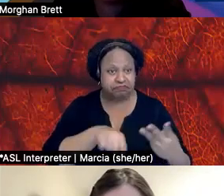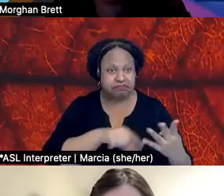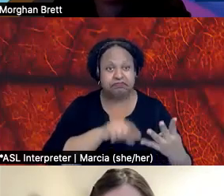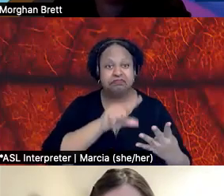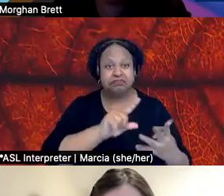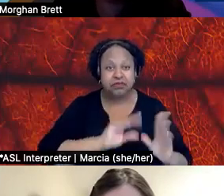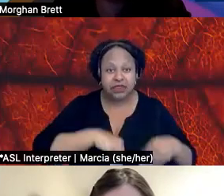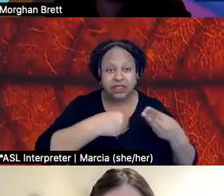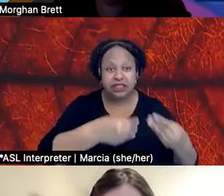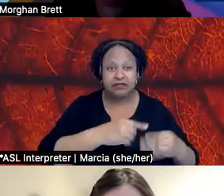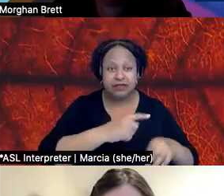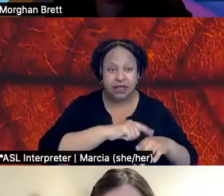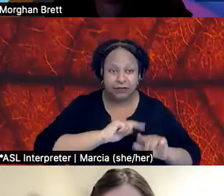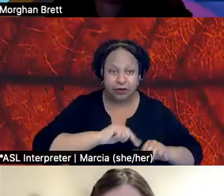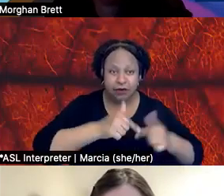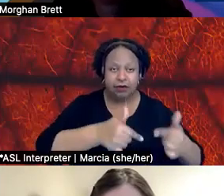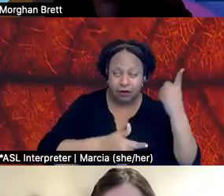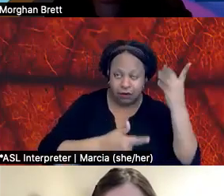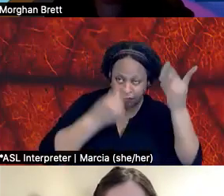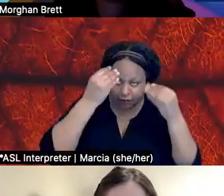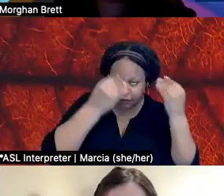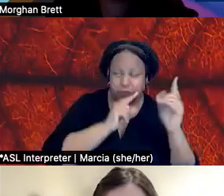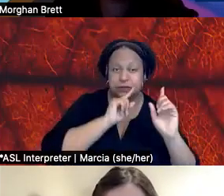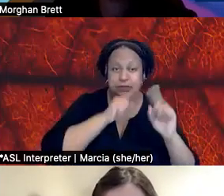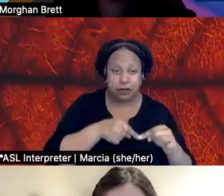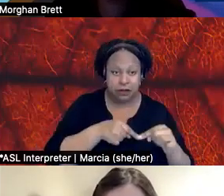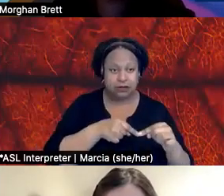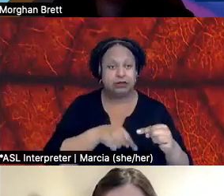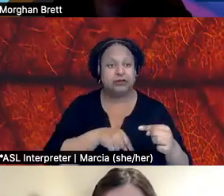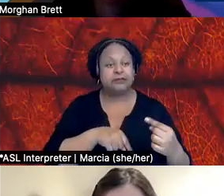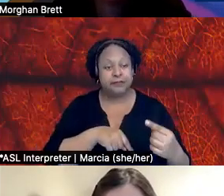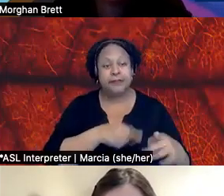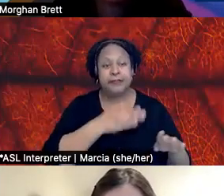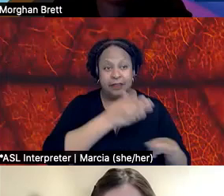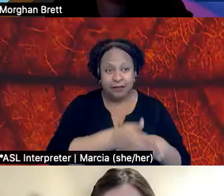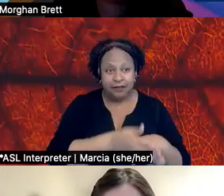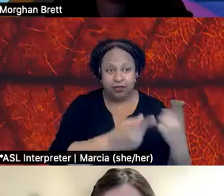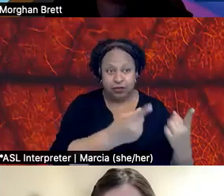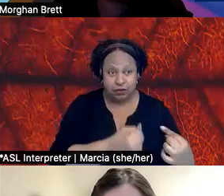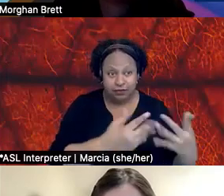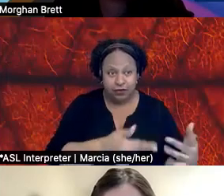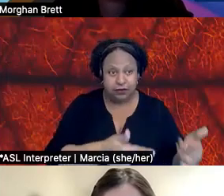After each response I will share a little bit about my lived experience where appropriate.